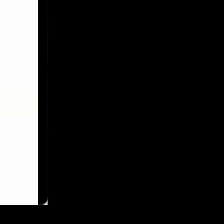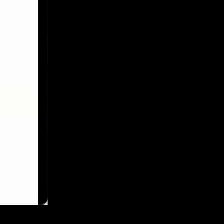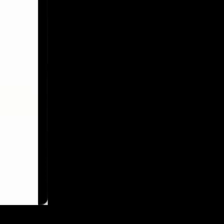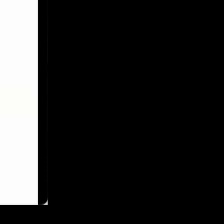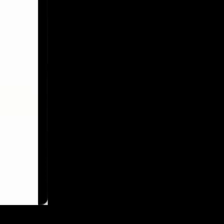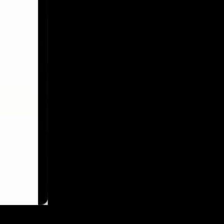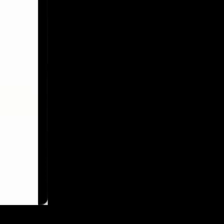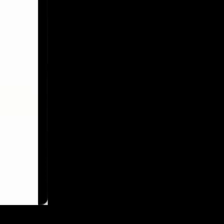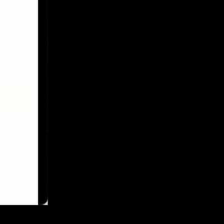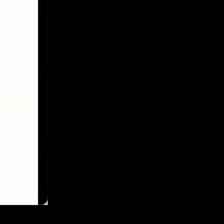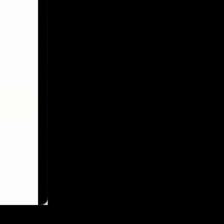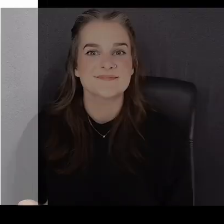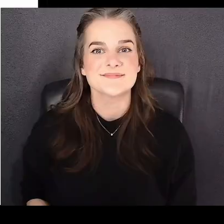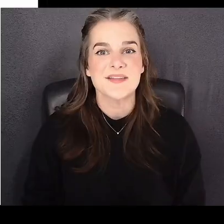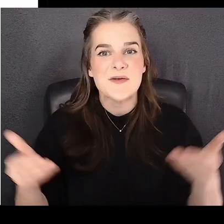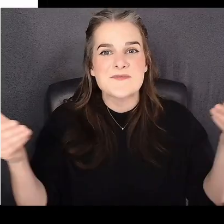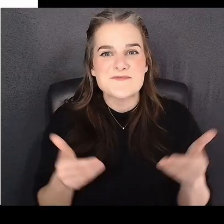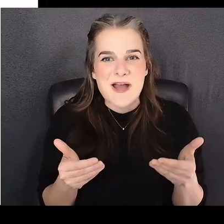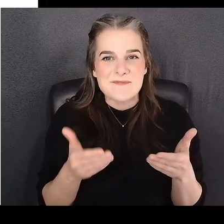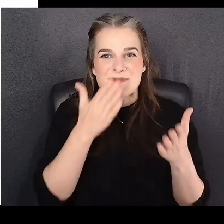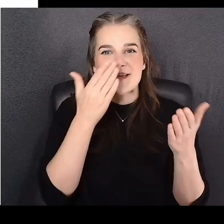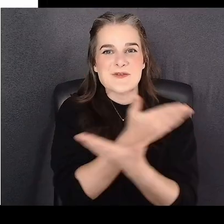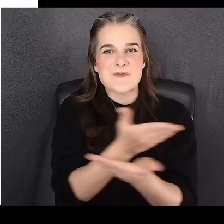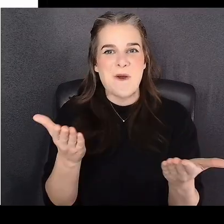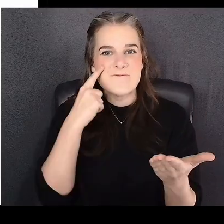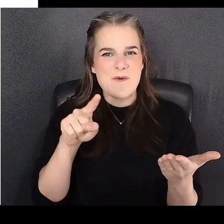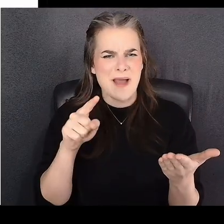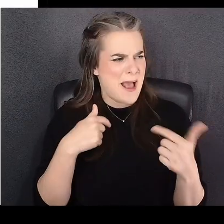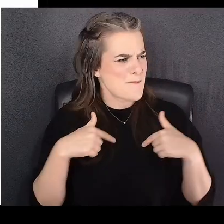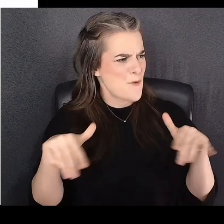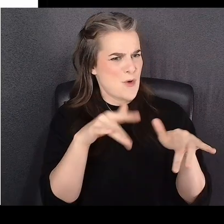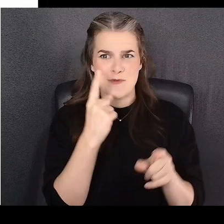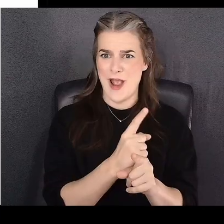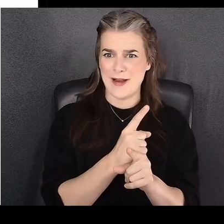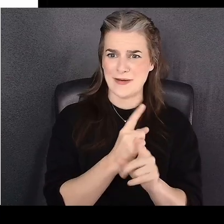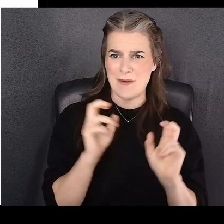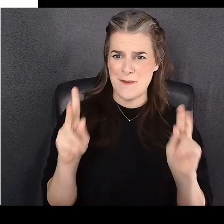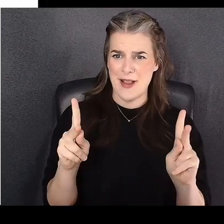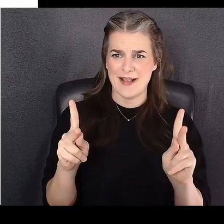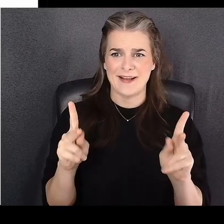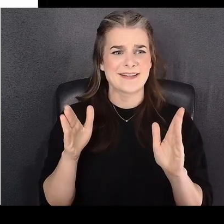Welcome, and thank you all for-- I'm recording, right? OK. Oh, hang on, let me let some people in. OK, great.